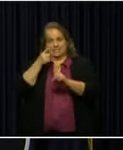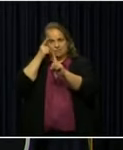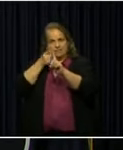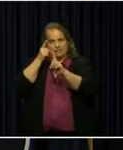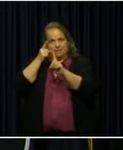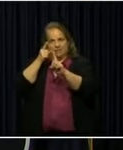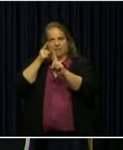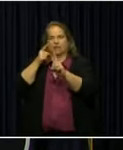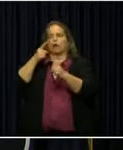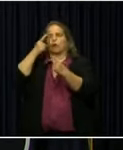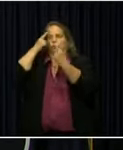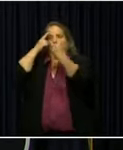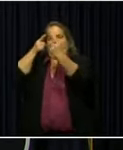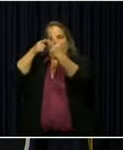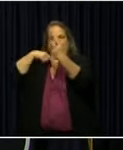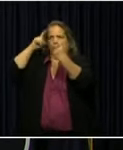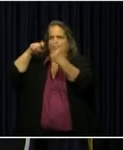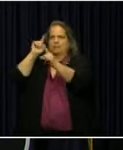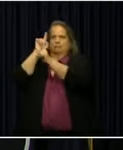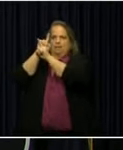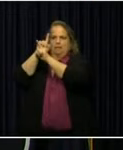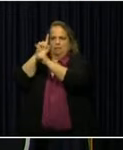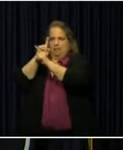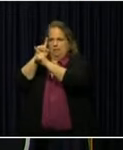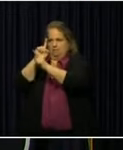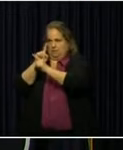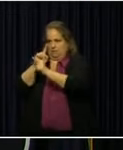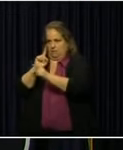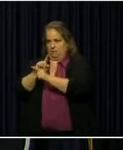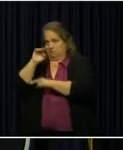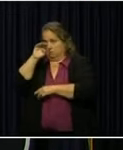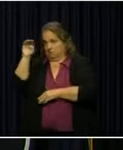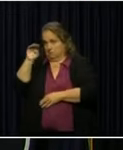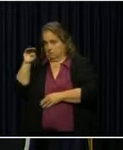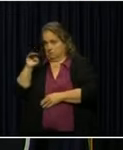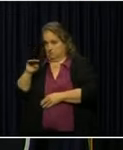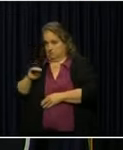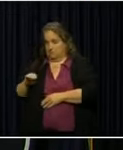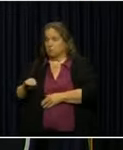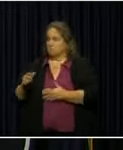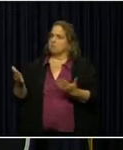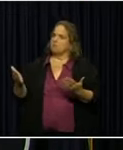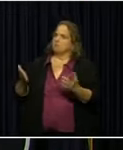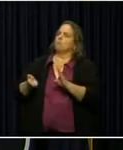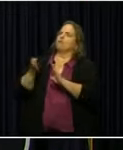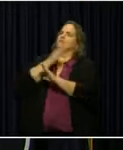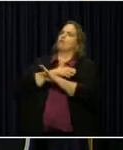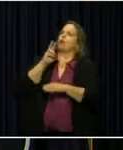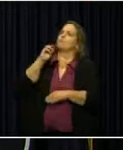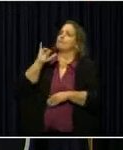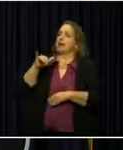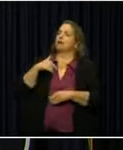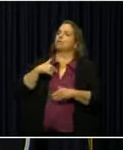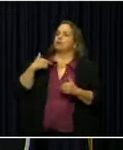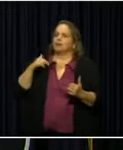FOLLOWING OUR REQUEST, IF YOU HAVE MINOR ILLNESS TO STAY AWAY FROM THE SERVICES AND USING TELEMEDICINE OR THE TELEPHONE.